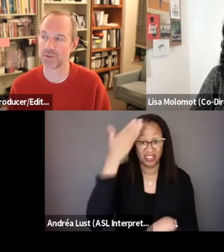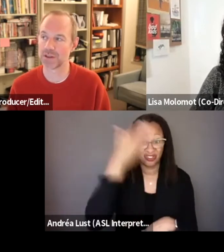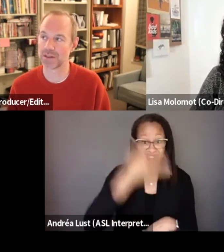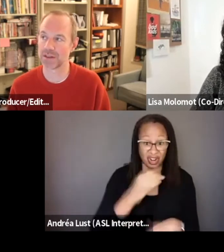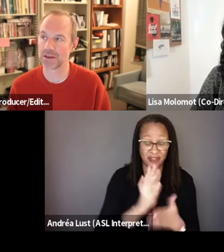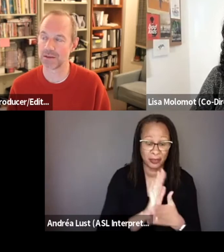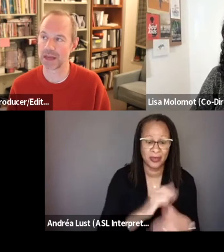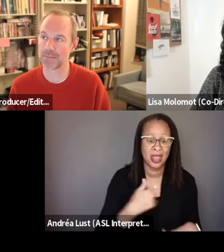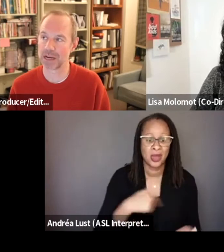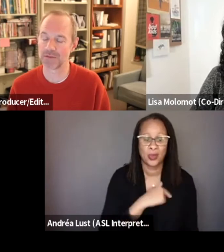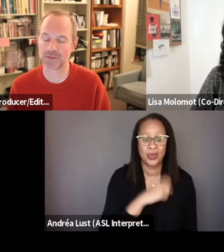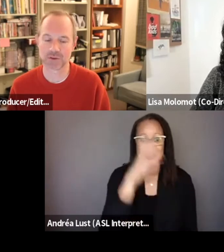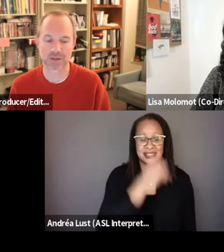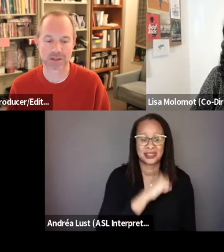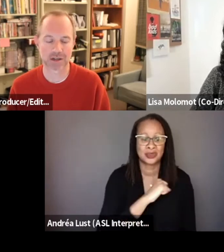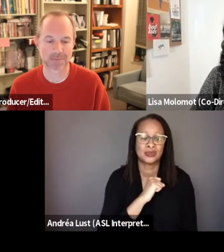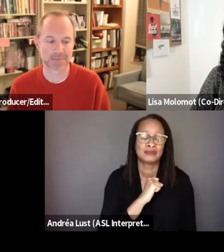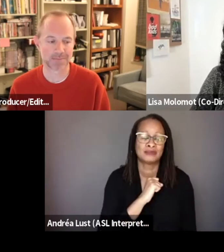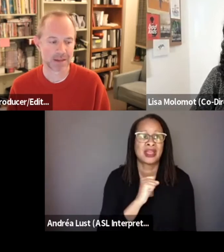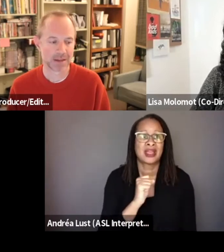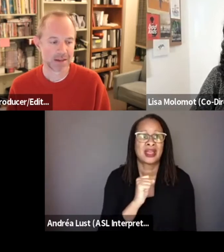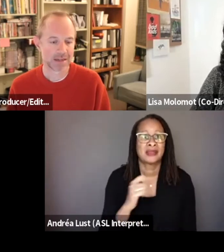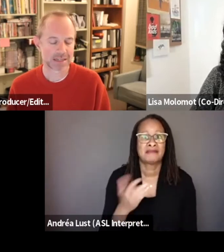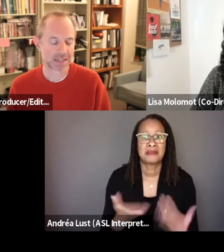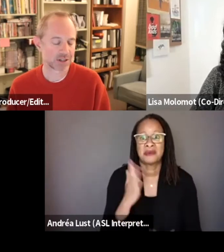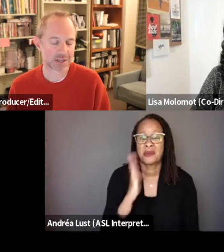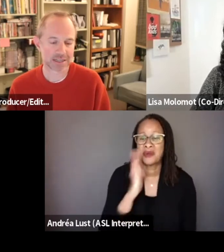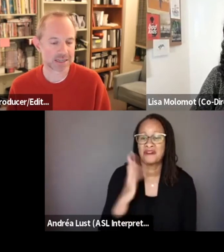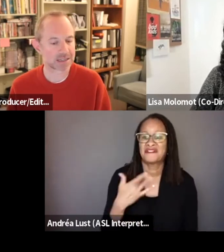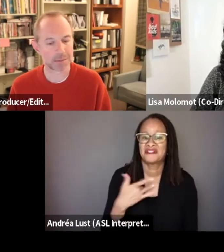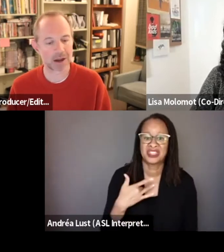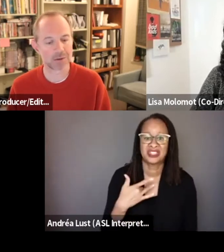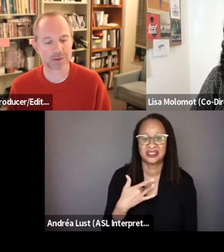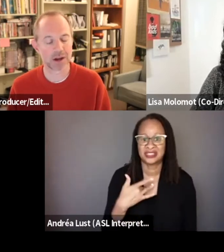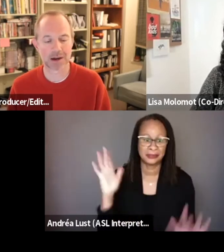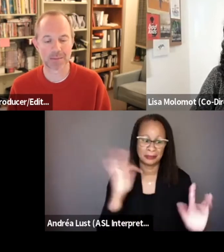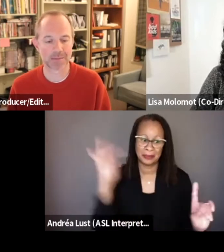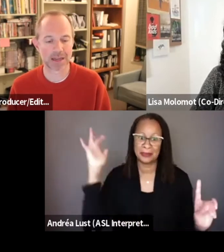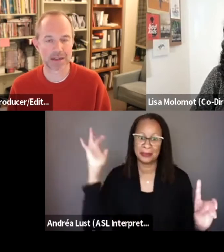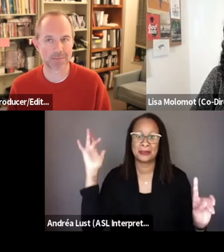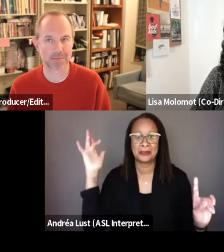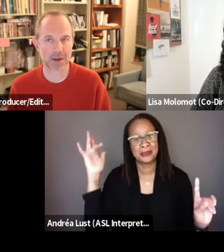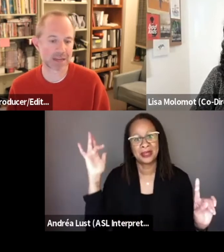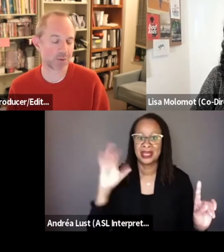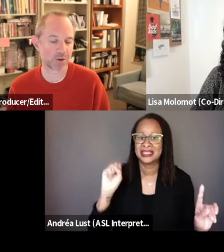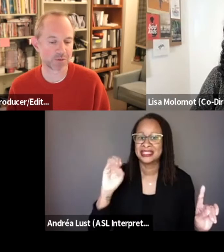that, that that might feel sensationalistic somehow. And by the time we were finished,